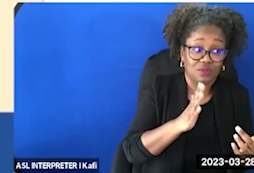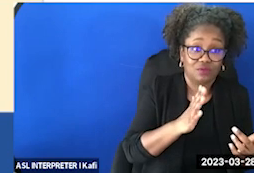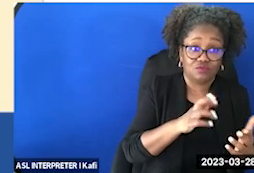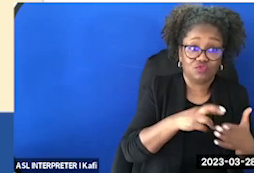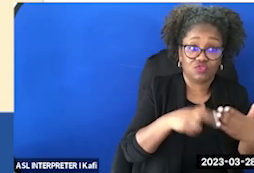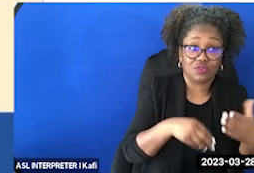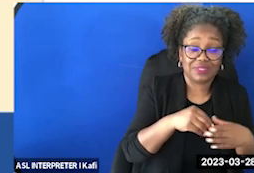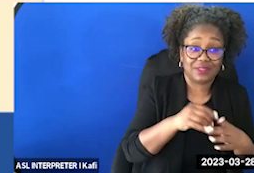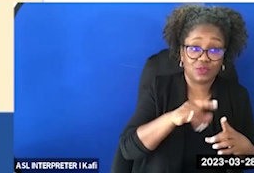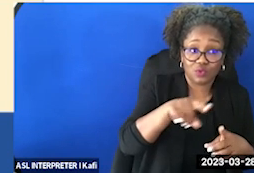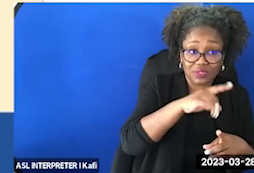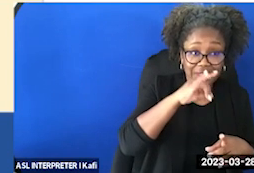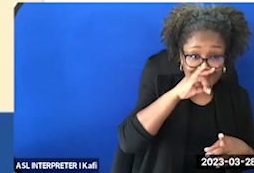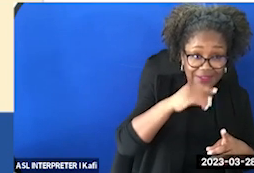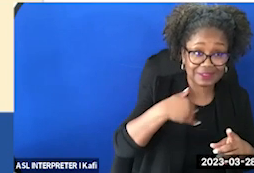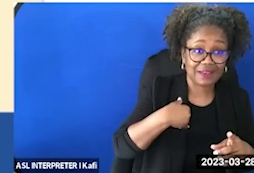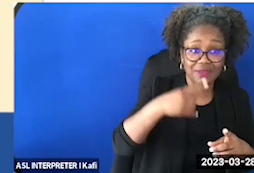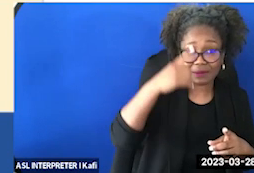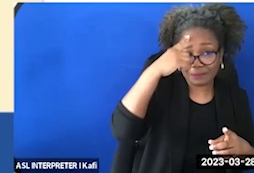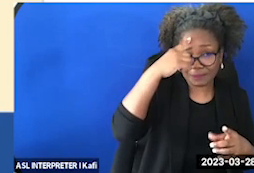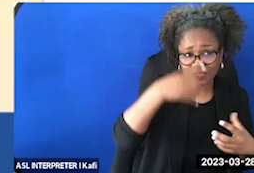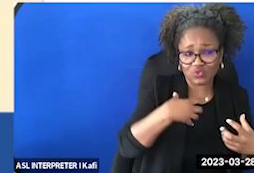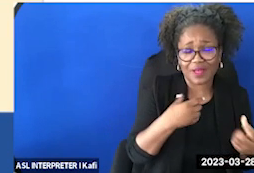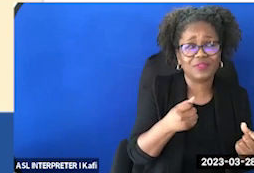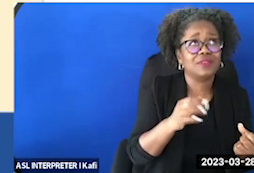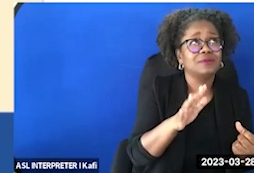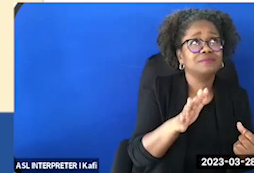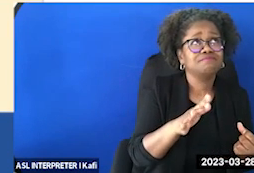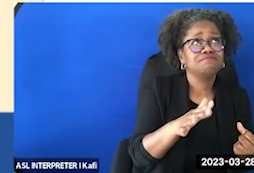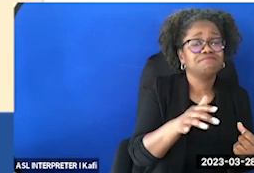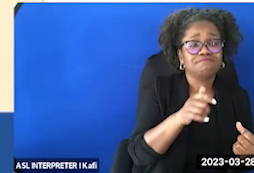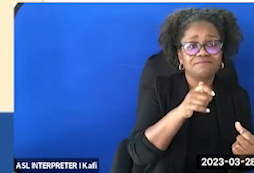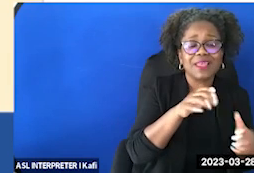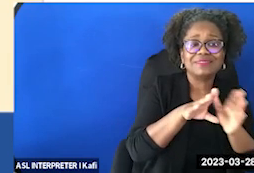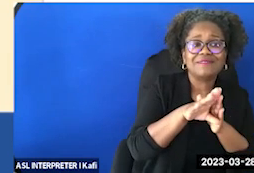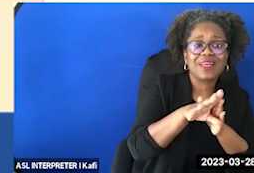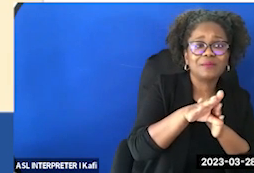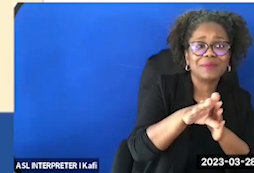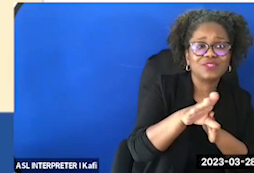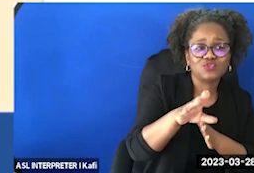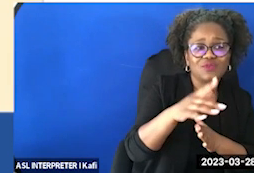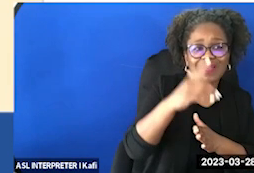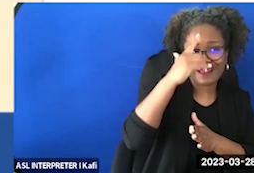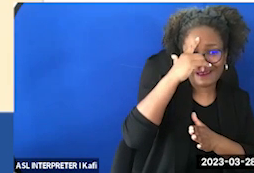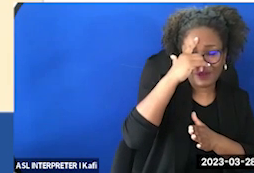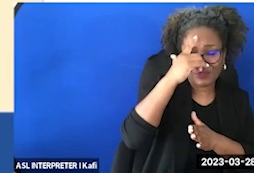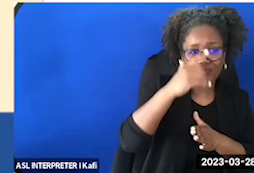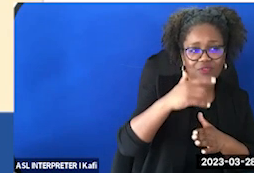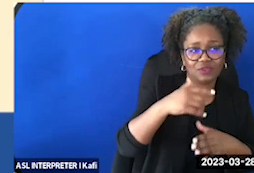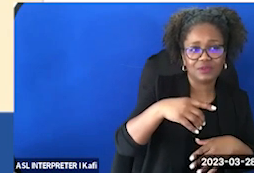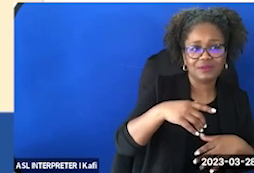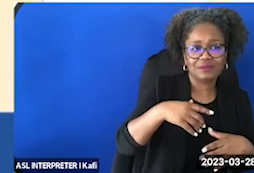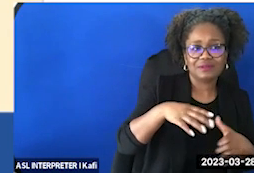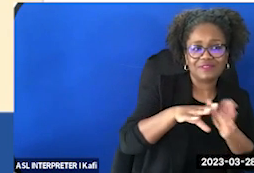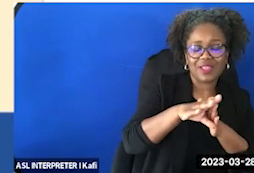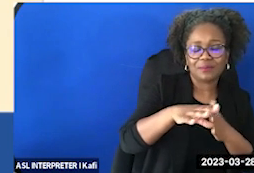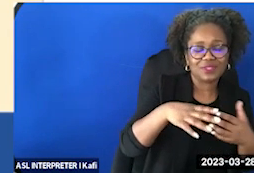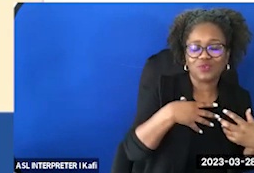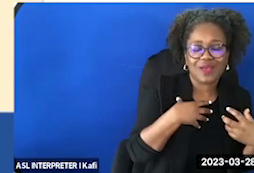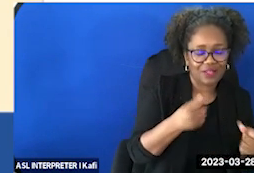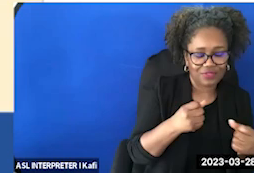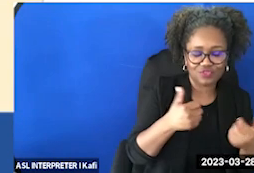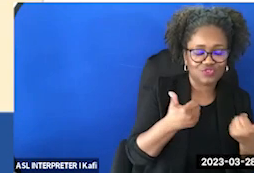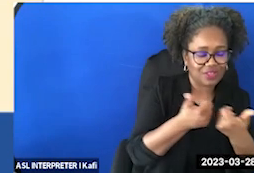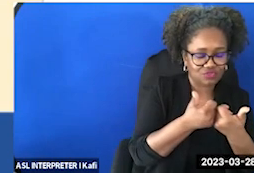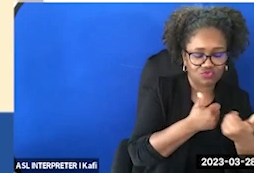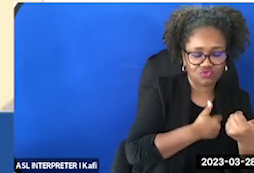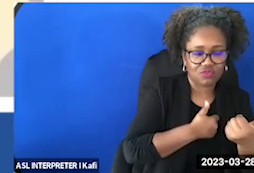Debbie Stine, Science & Technology Policy Academy: health, not mental health. When we think about, you know developmental challenges. I know this because of another study that was about led in a blood that the Cdc did.